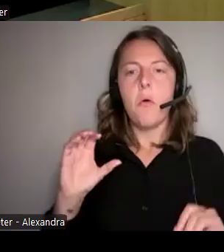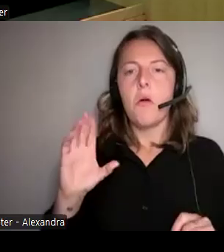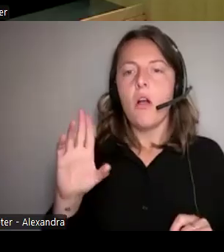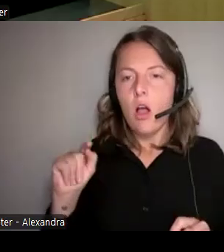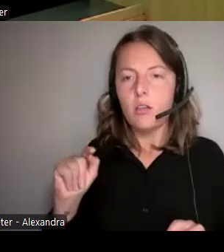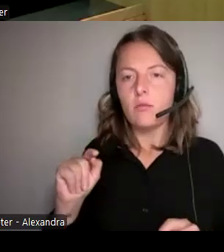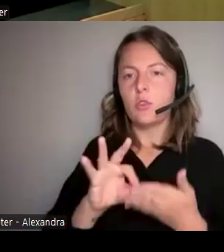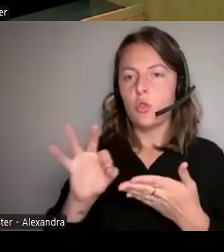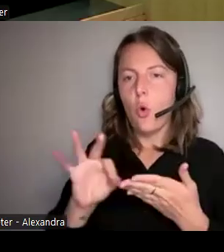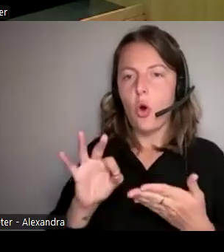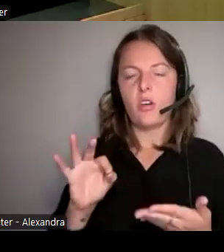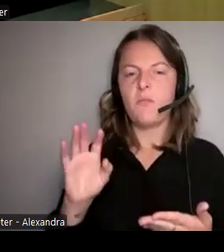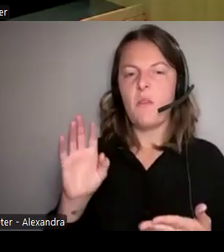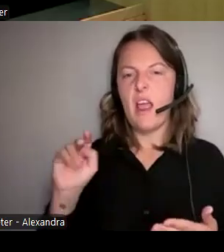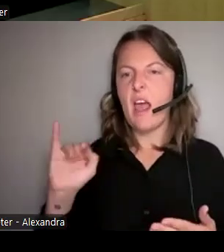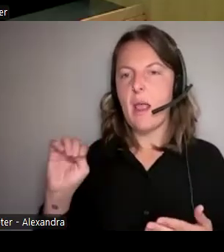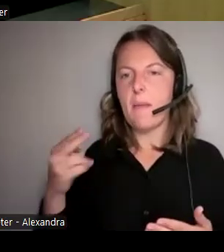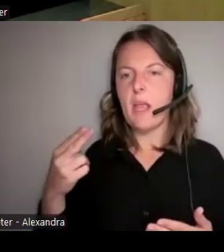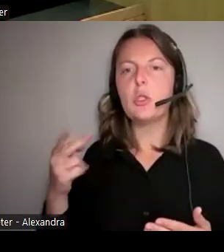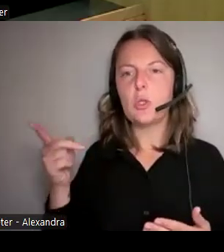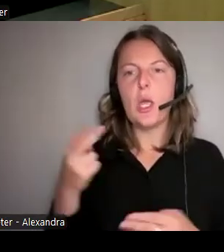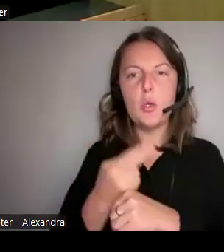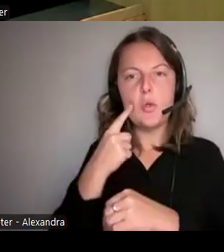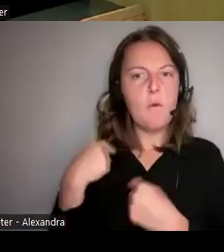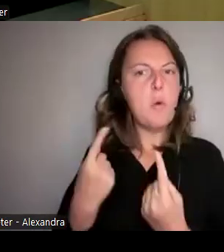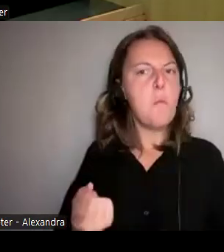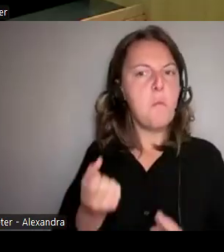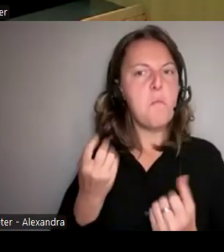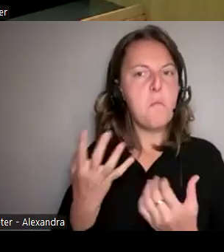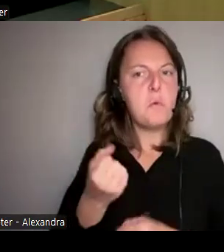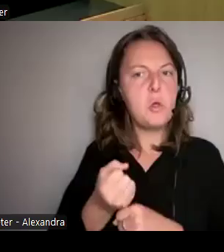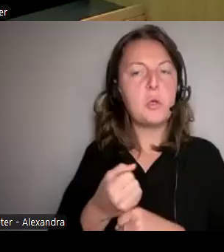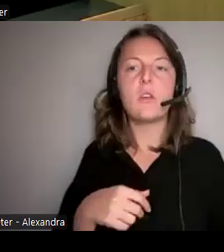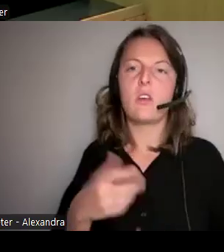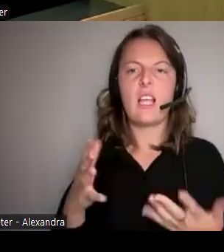NIMH used for a number of years and it was sort of the discretion of the division director and